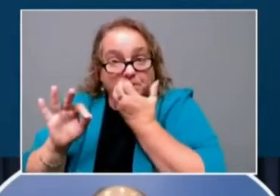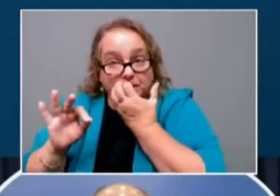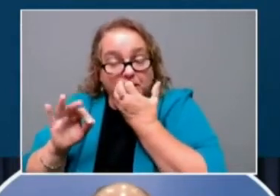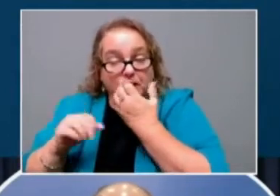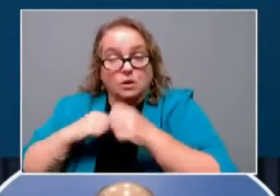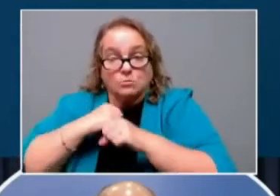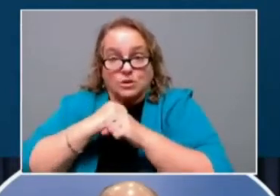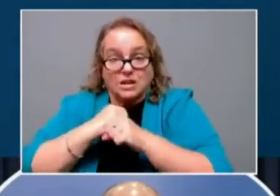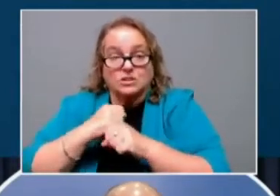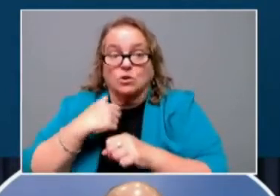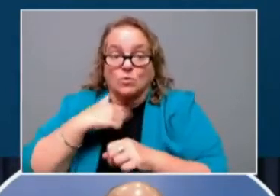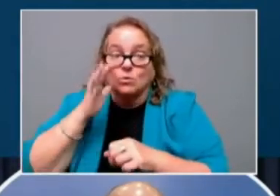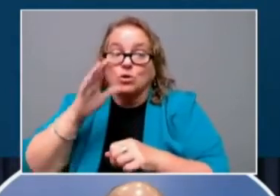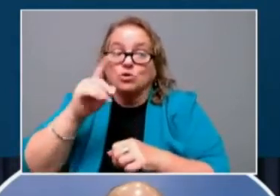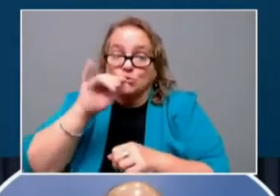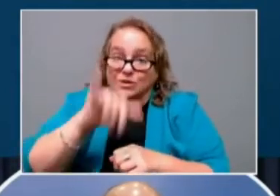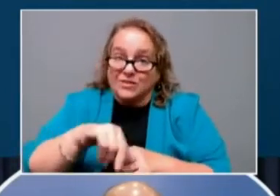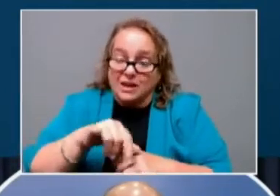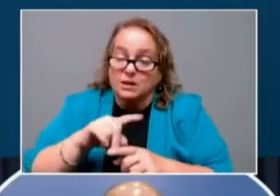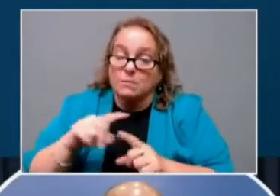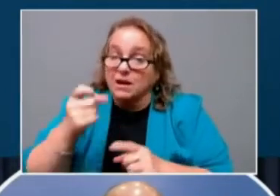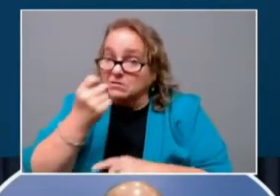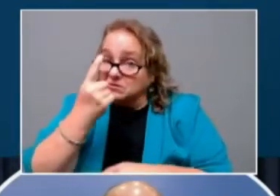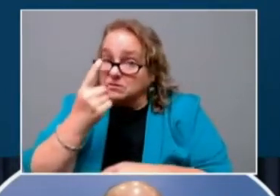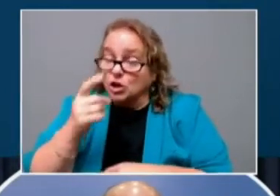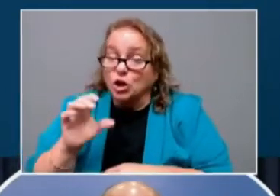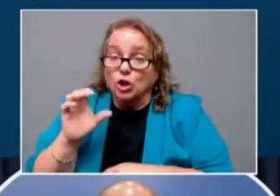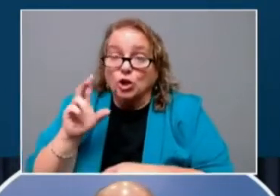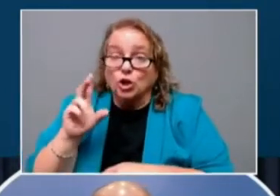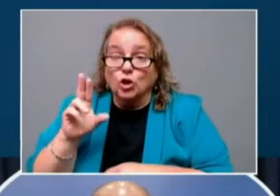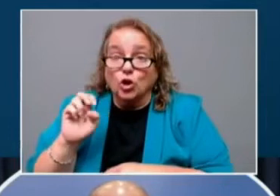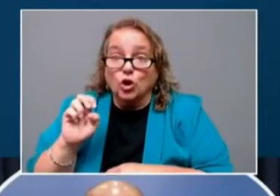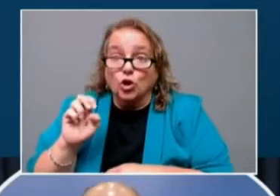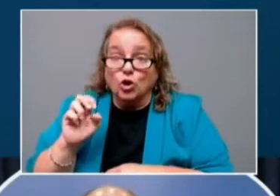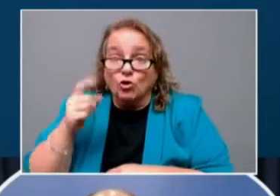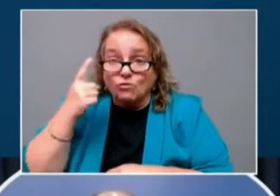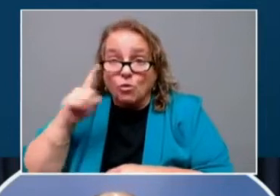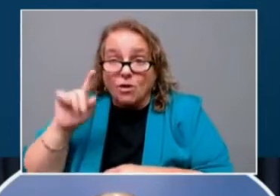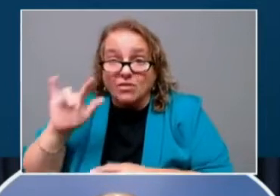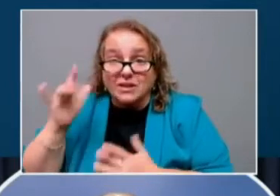the cure for the pandemic is vaccination, not monoclonal antibodies.